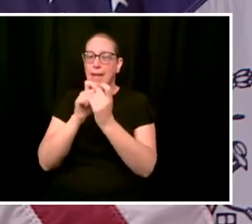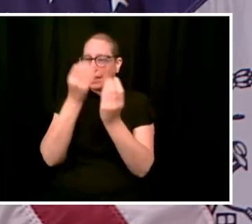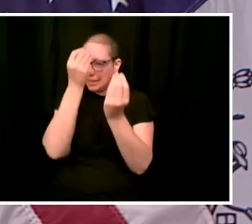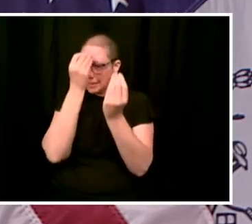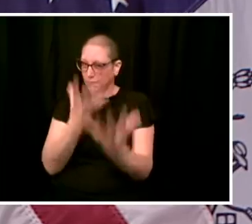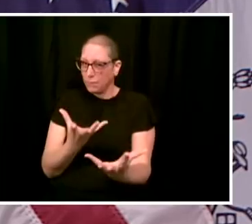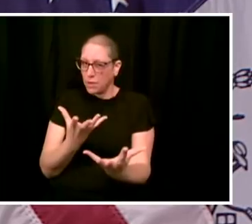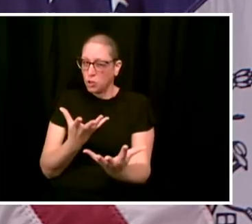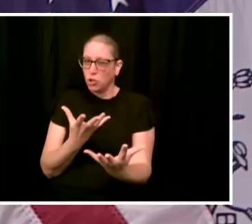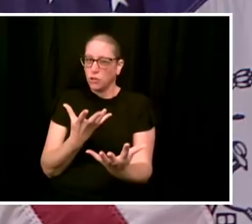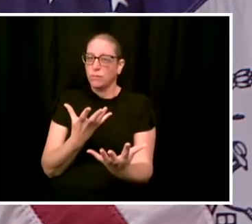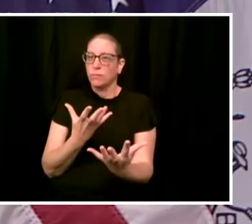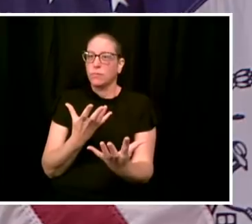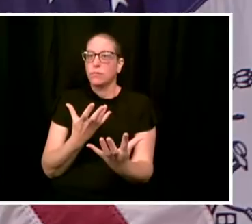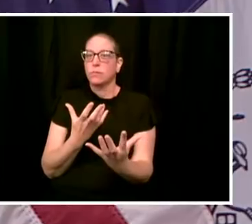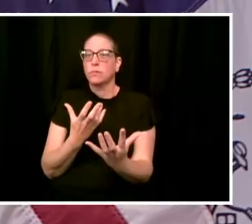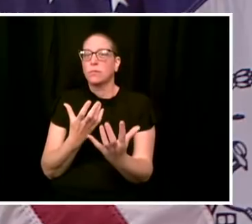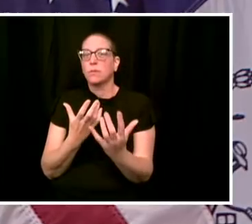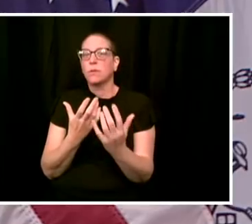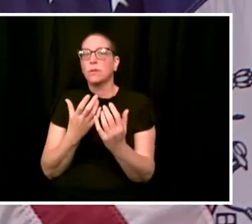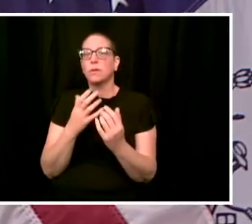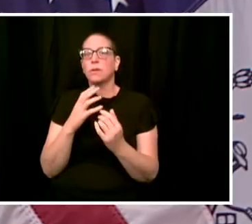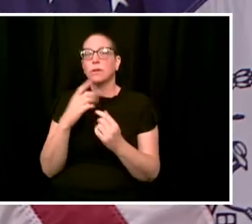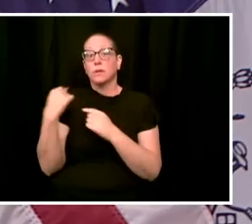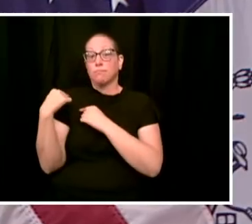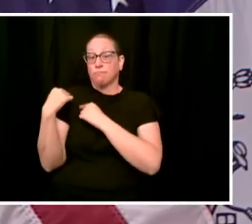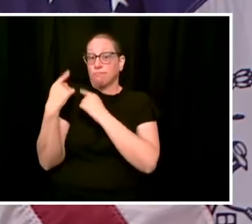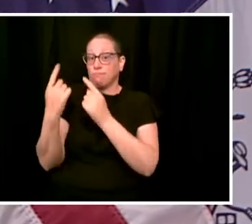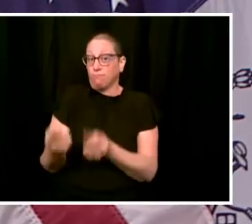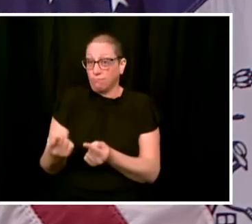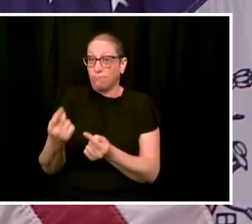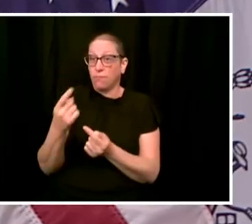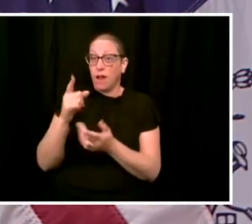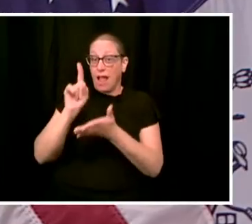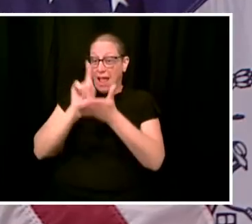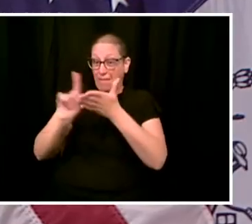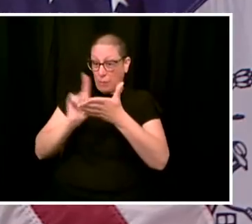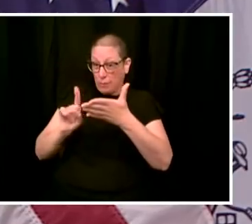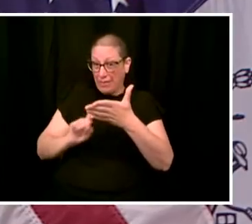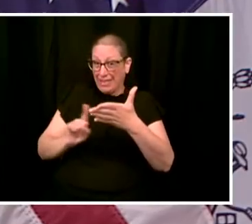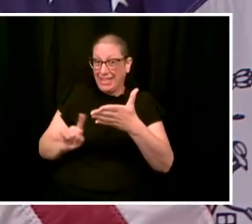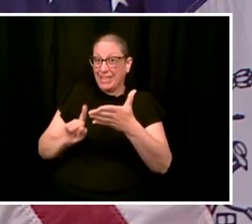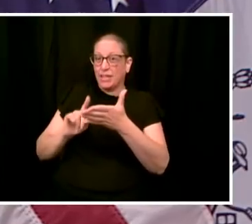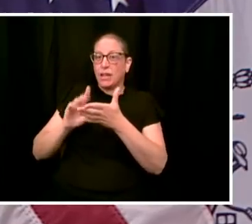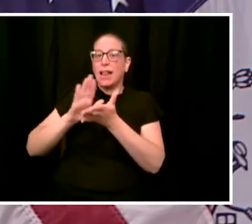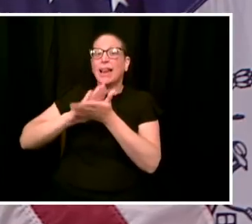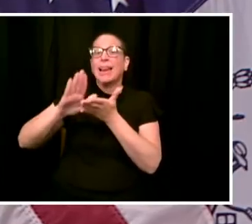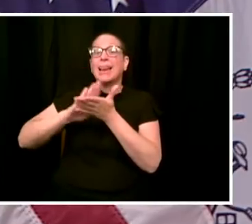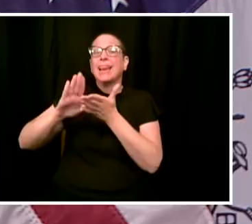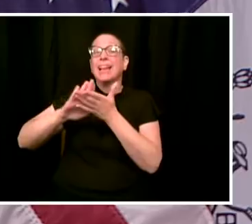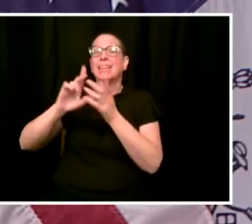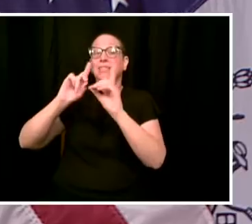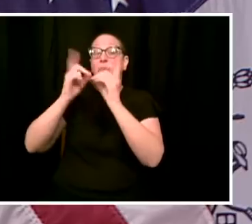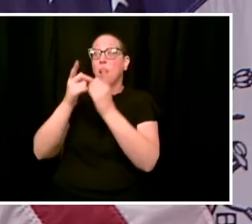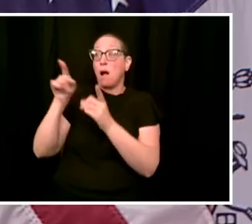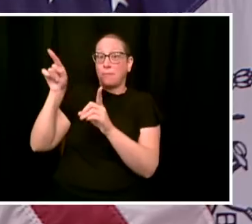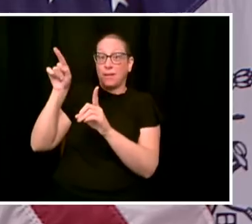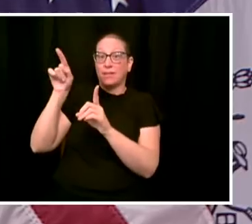INFORMATION TODAY ON WHAT SANITATION DEPARTMENT HAS SEEN. REMEMBER THAT FOR ALL OF THESE WEEKS THE SANITATION